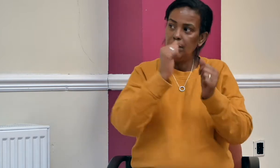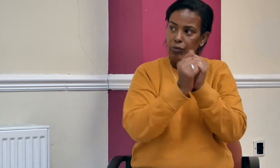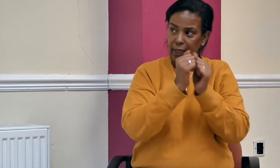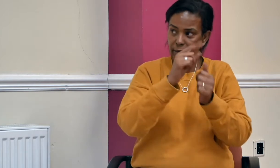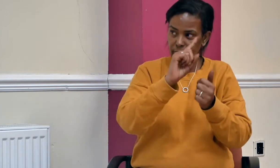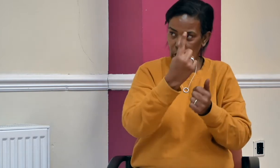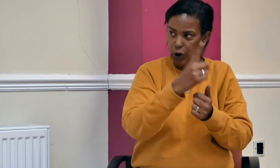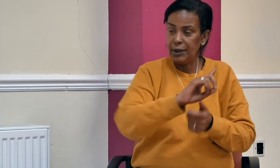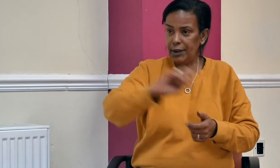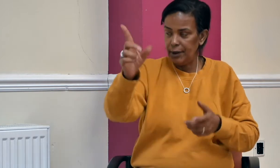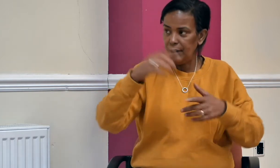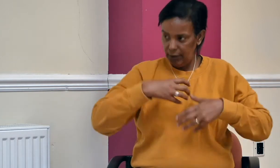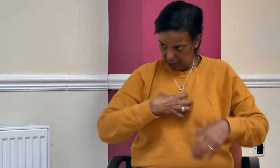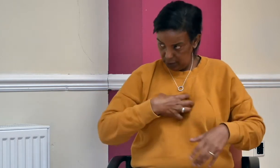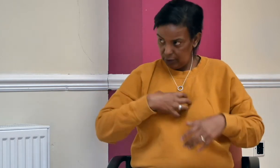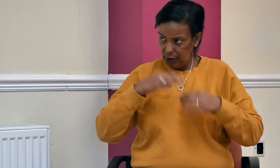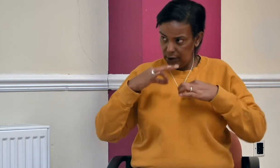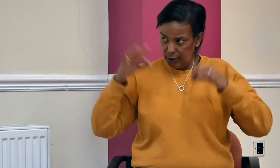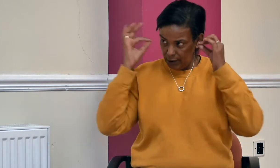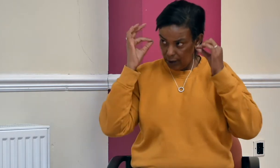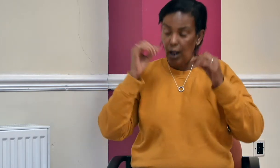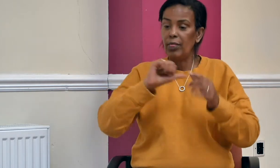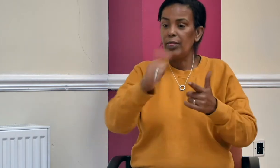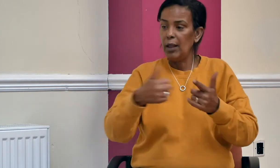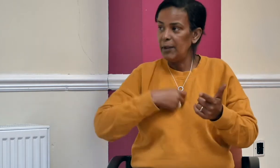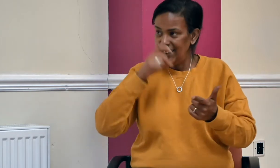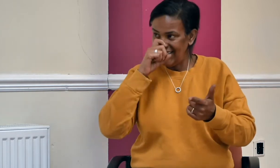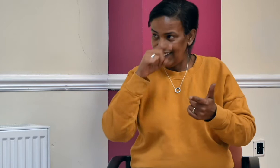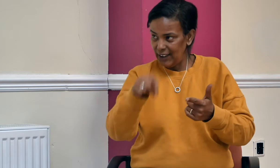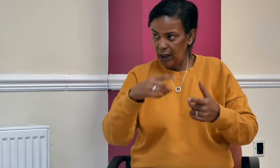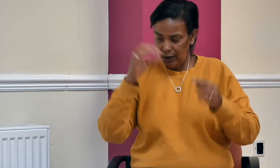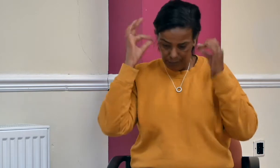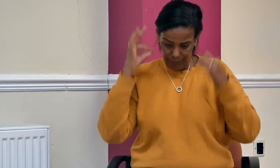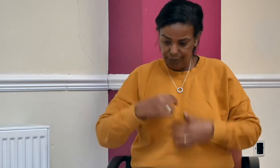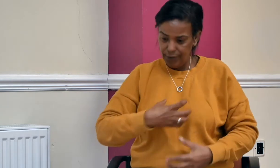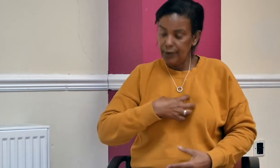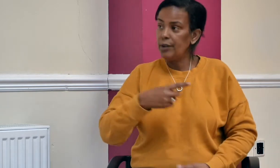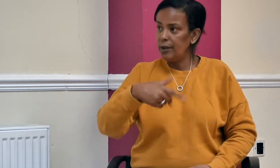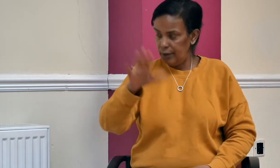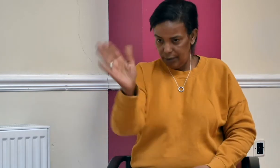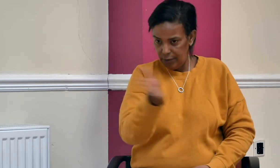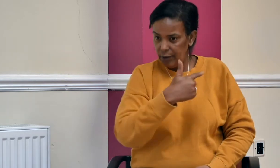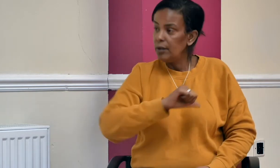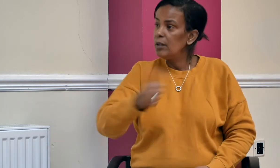My brother was the first to get his, then my sister got hers,